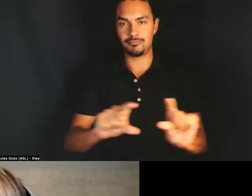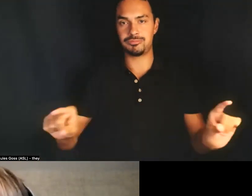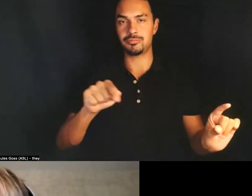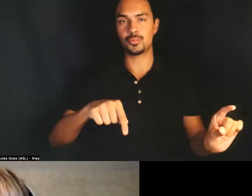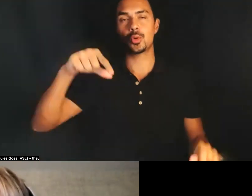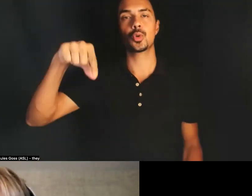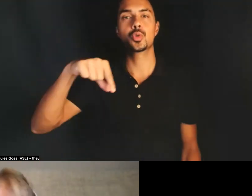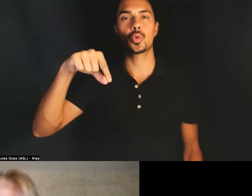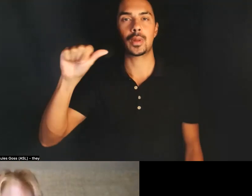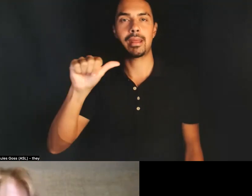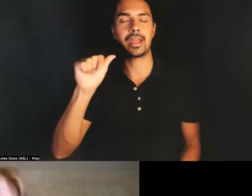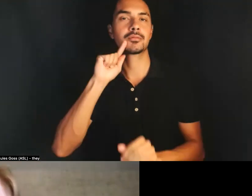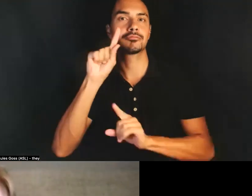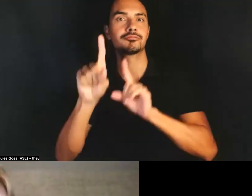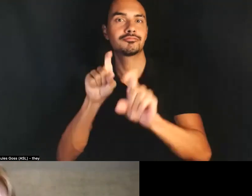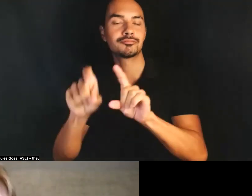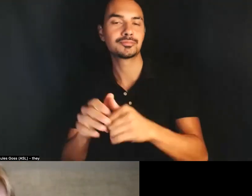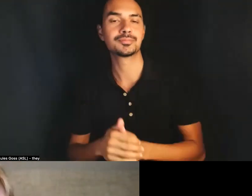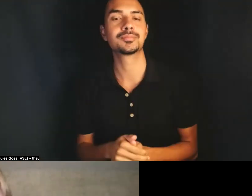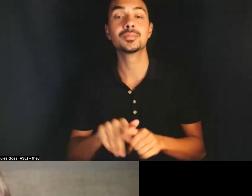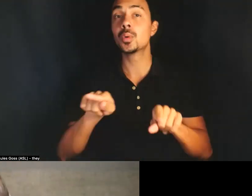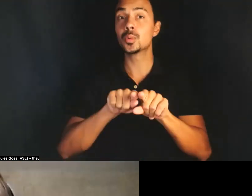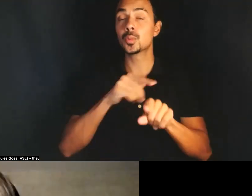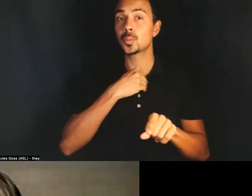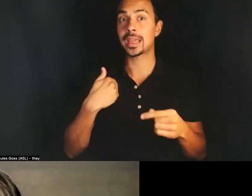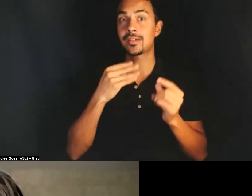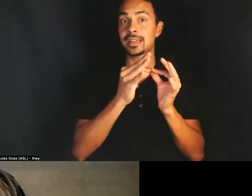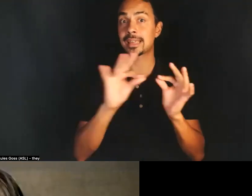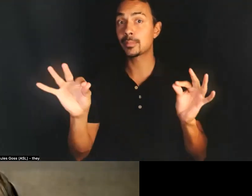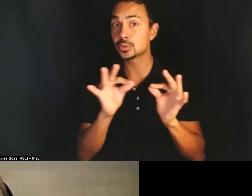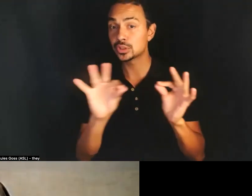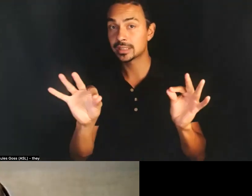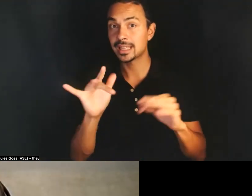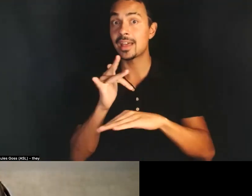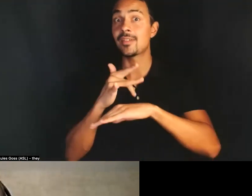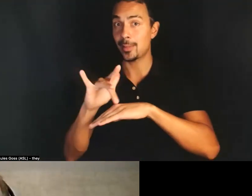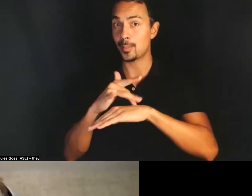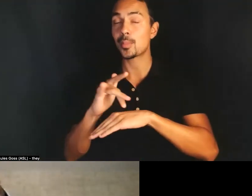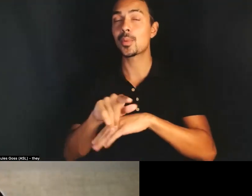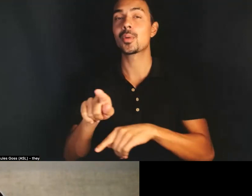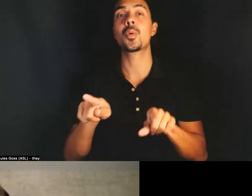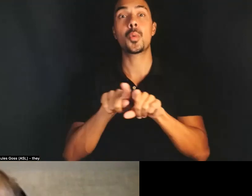Please use the Q&A feature to make sure we can easily find your question. Please note that we have